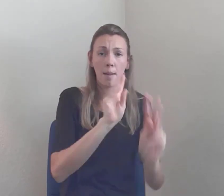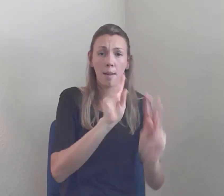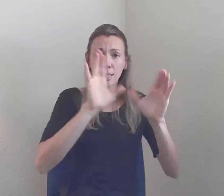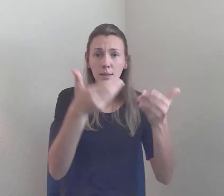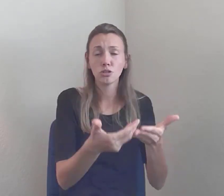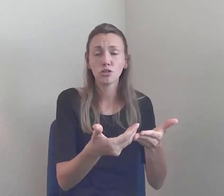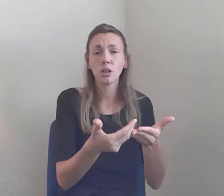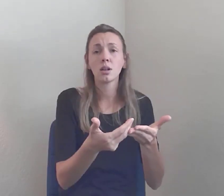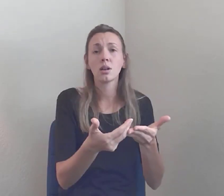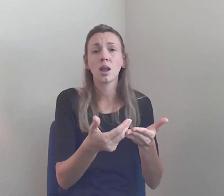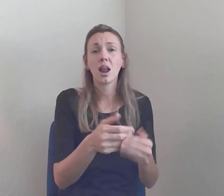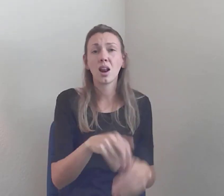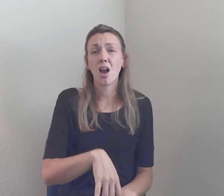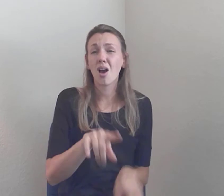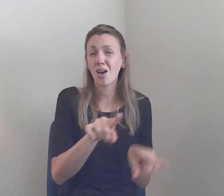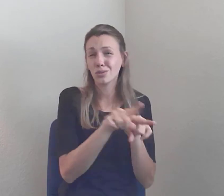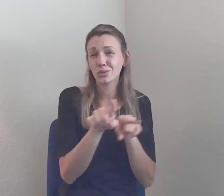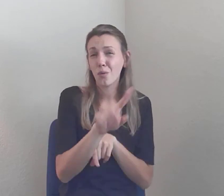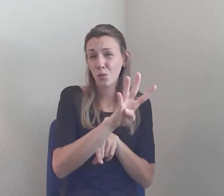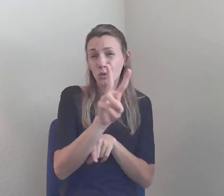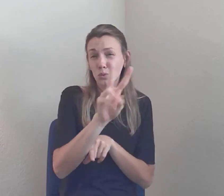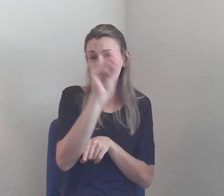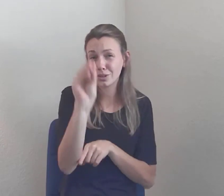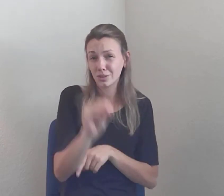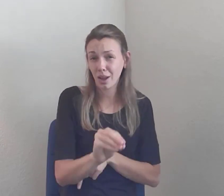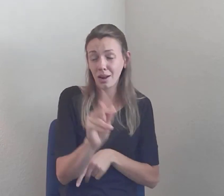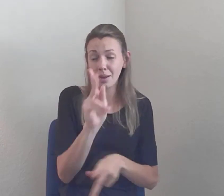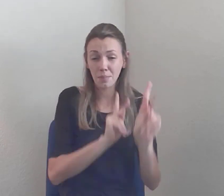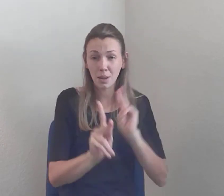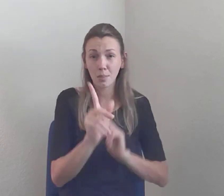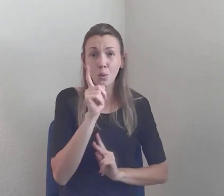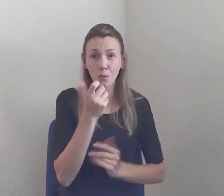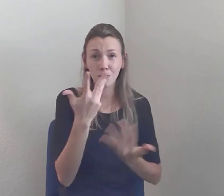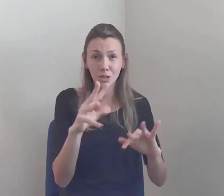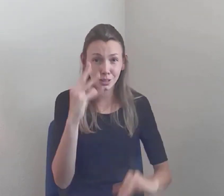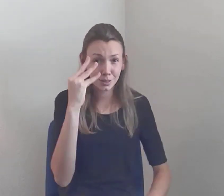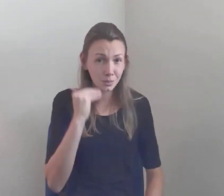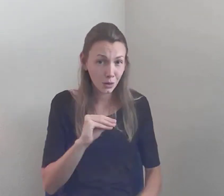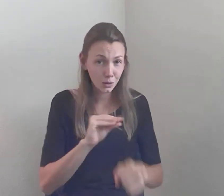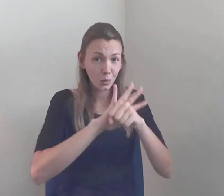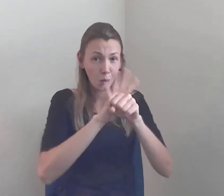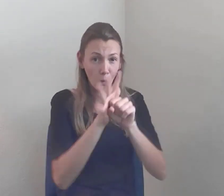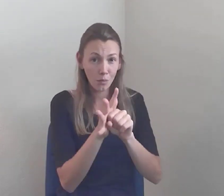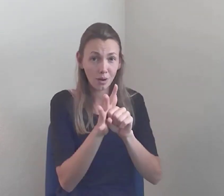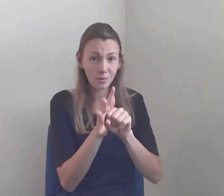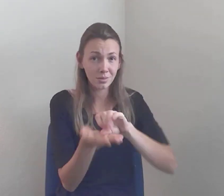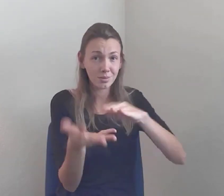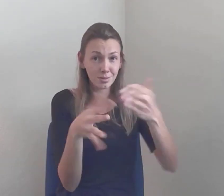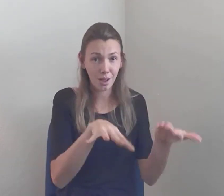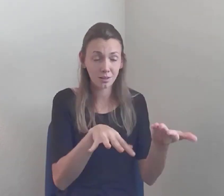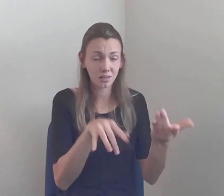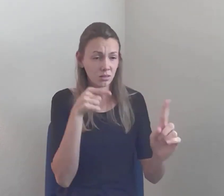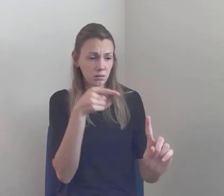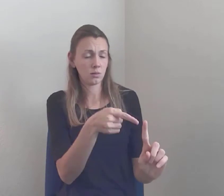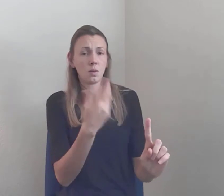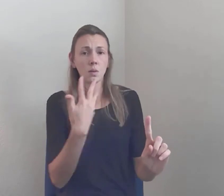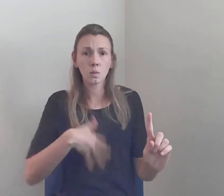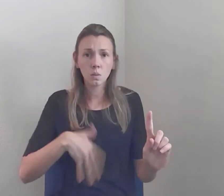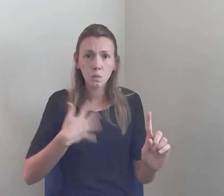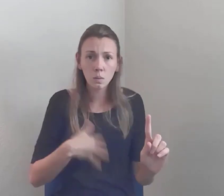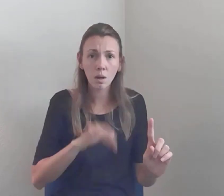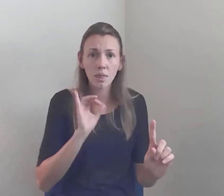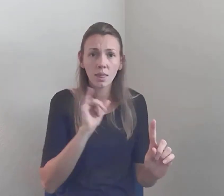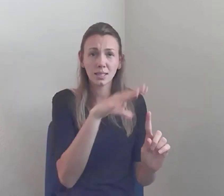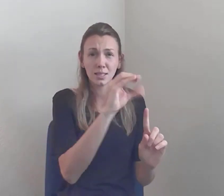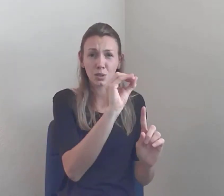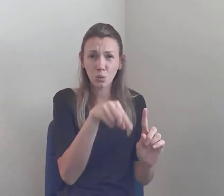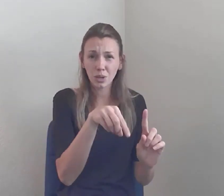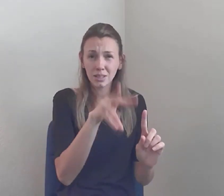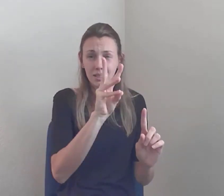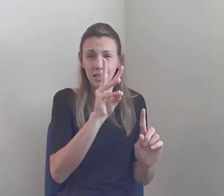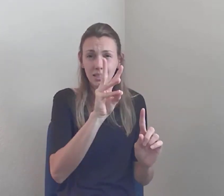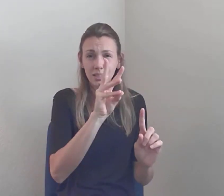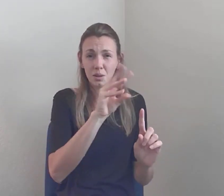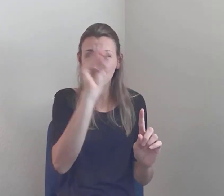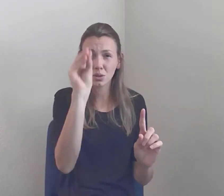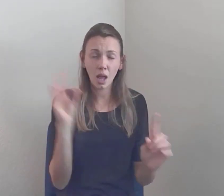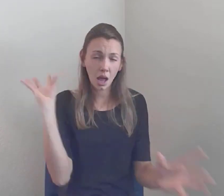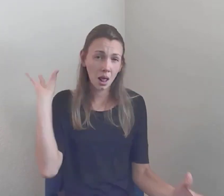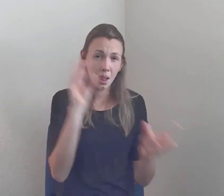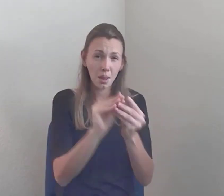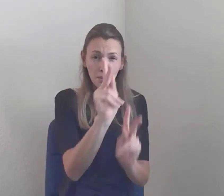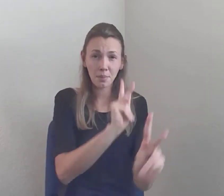Let that sink in, for a minute... 42% of all the death are a 0.6% of the population that live in a nursing facility...